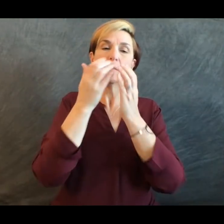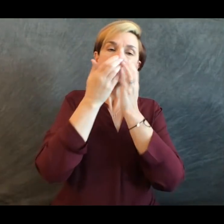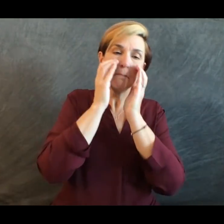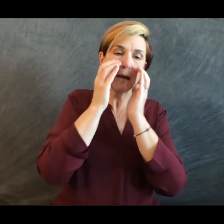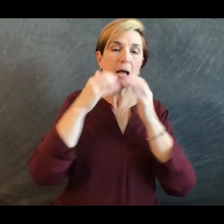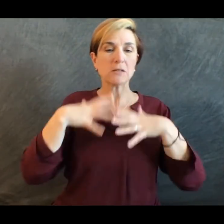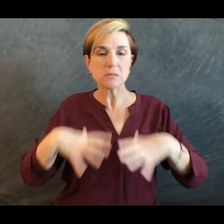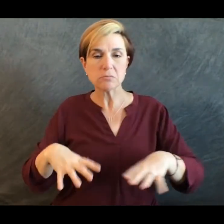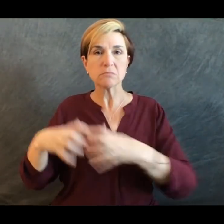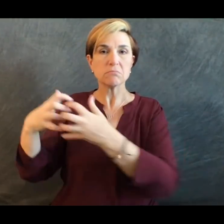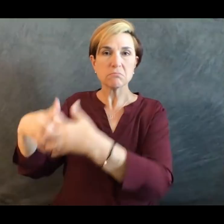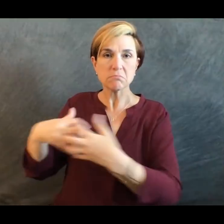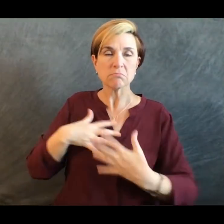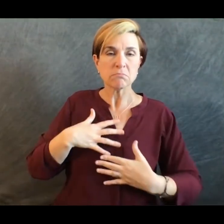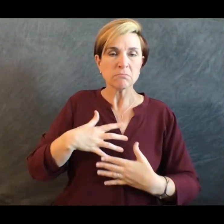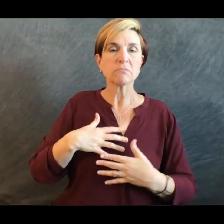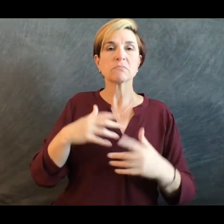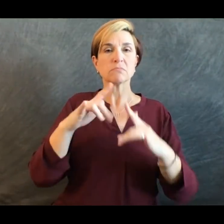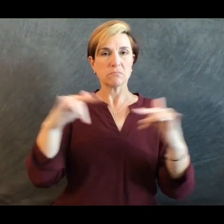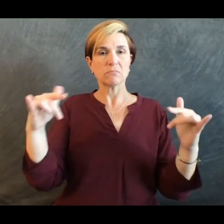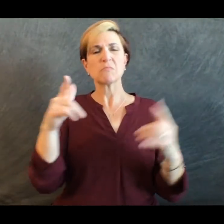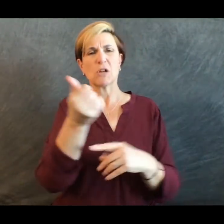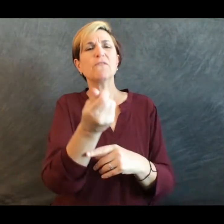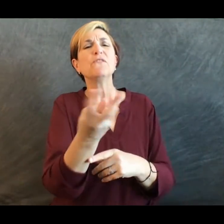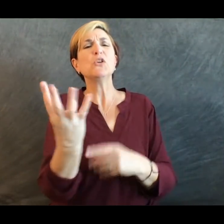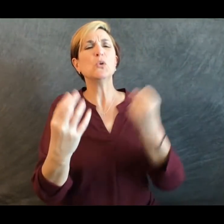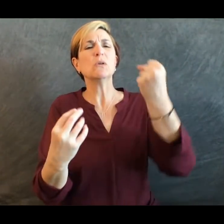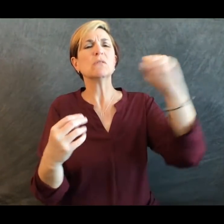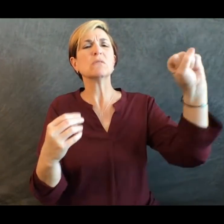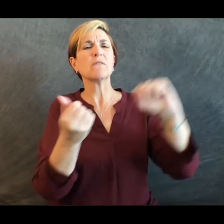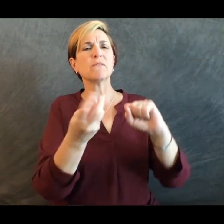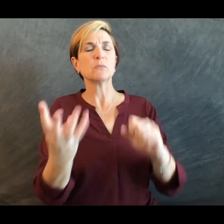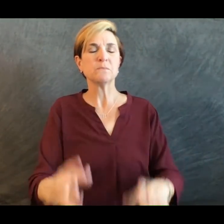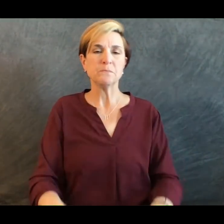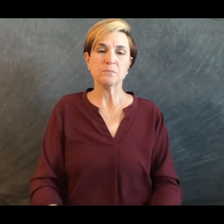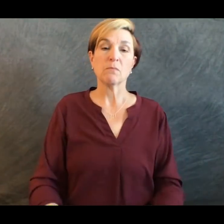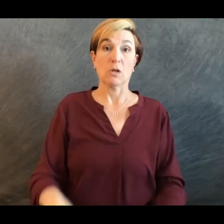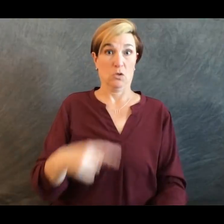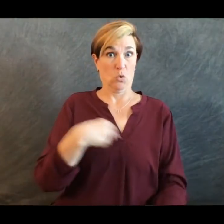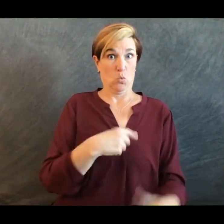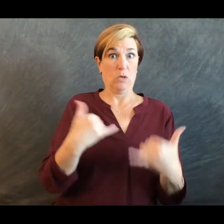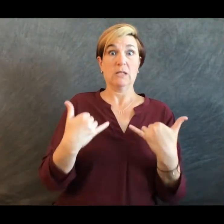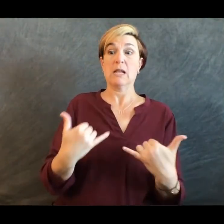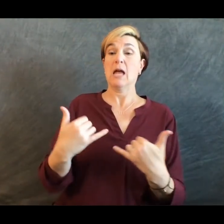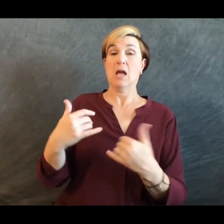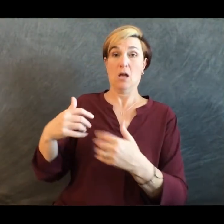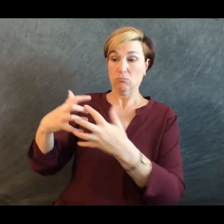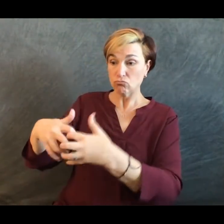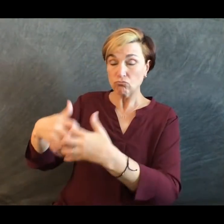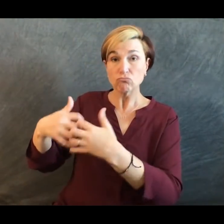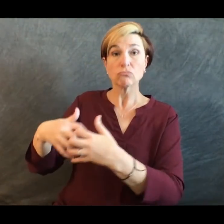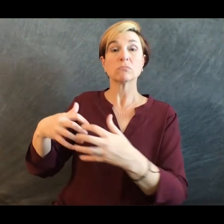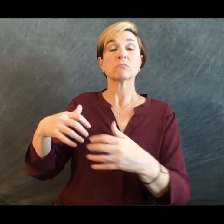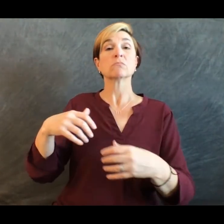harnessed the full power of American industry to produce ventilators and others Oh supplies right now we're making